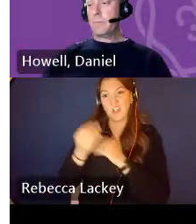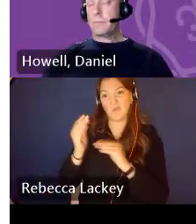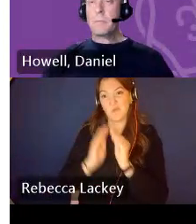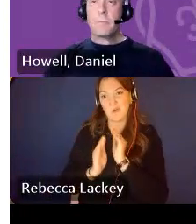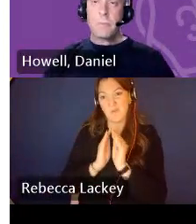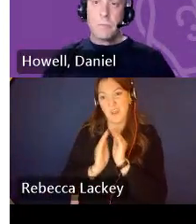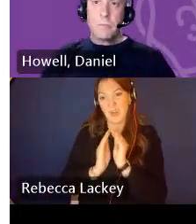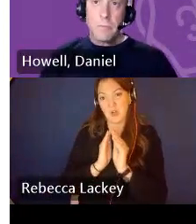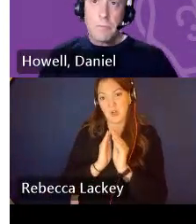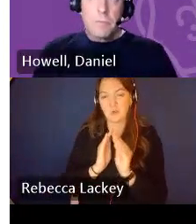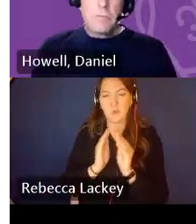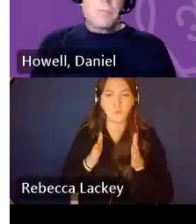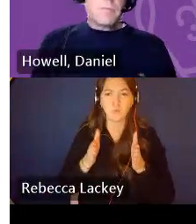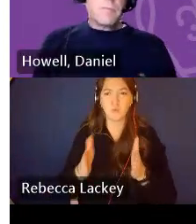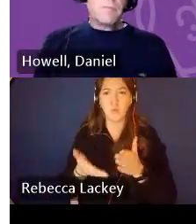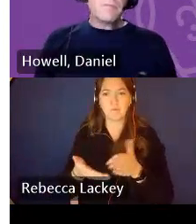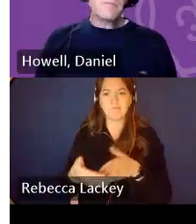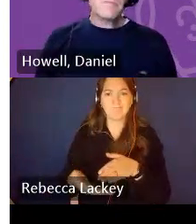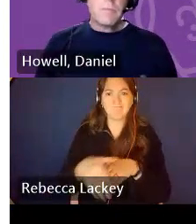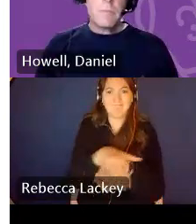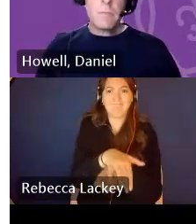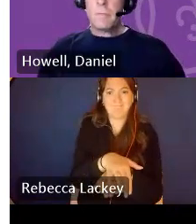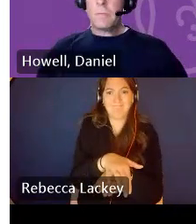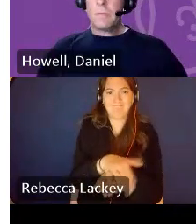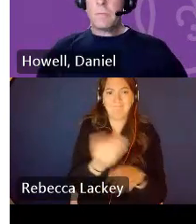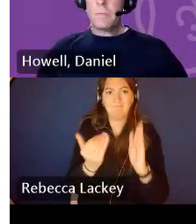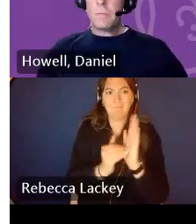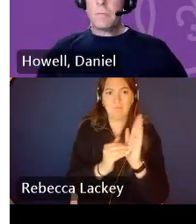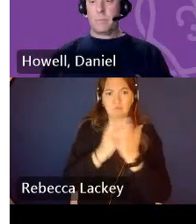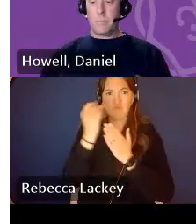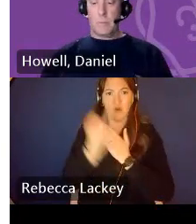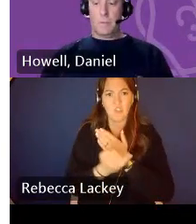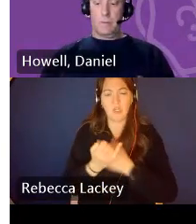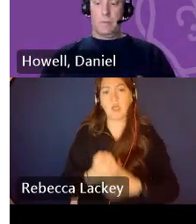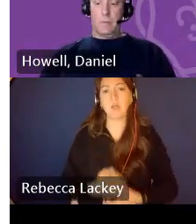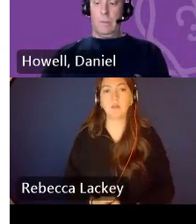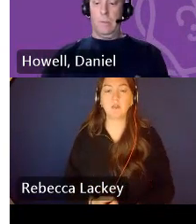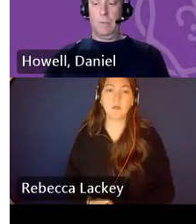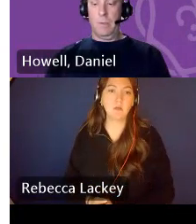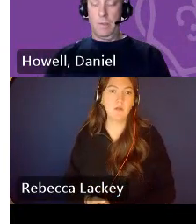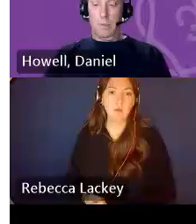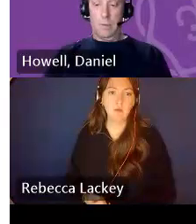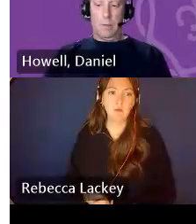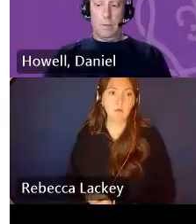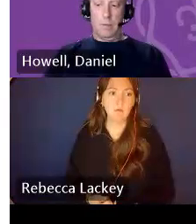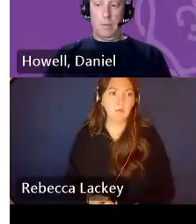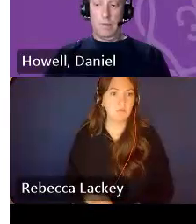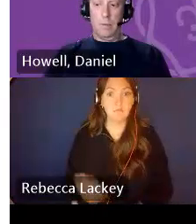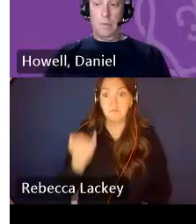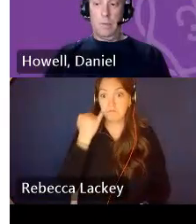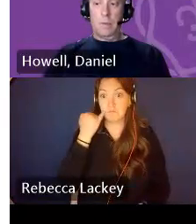or roadway resurfacing projects. And um if it if it turns out to be a candidate,